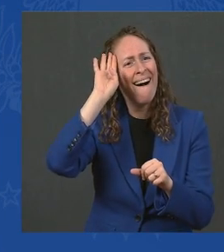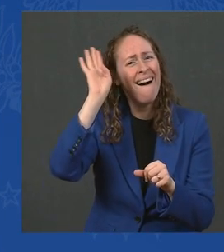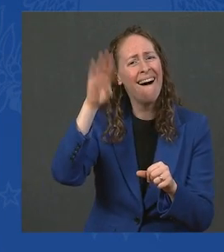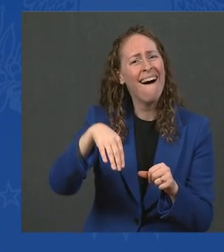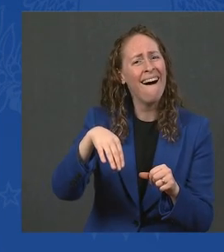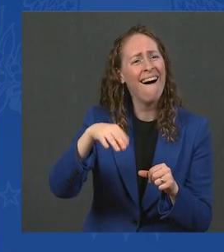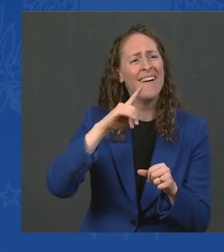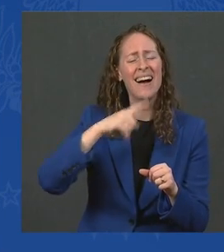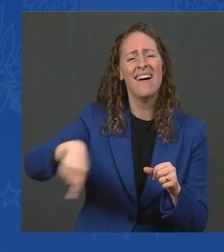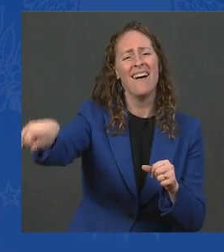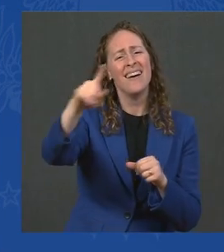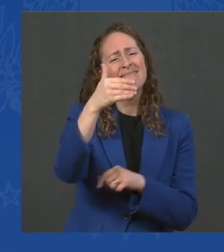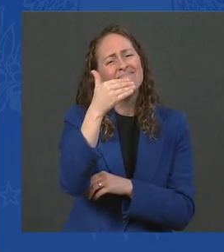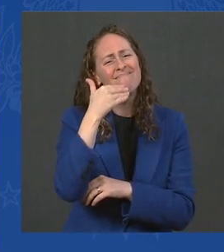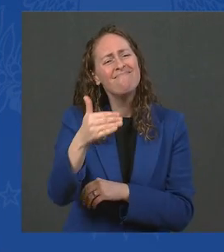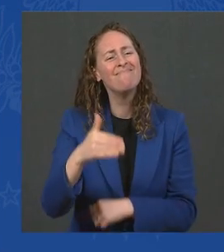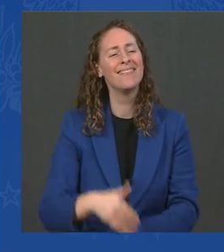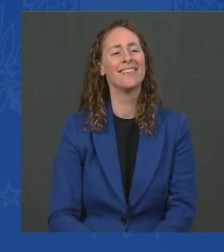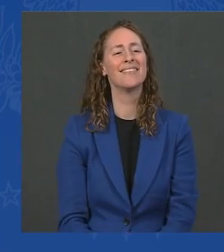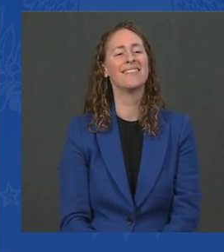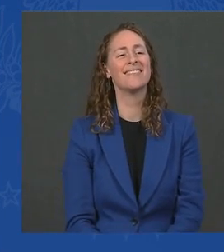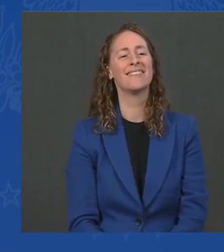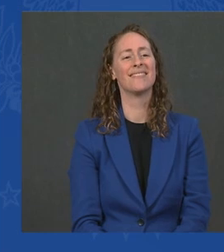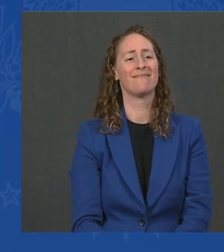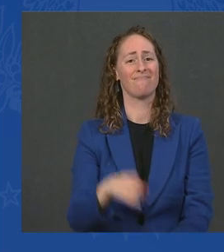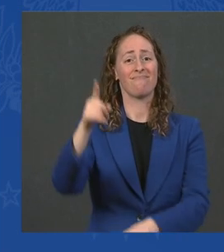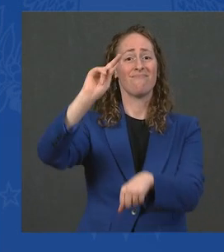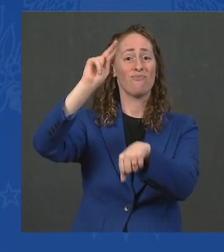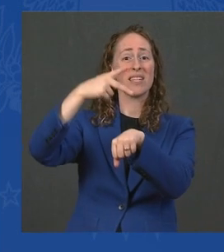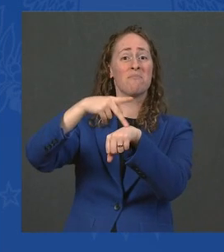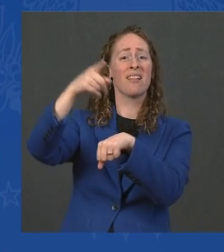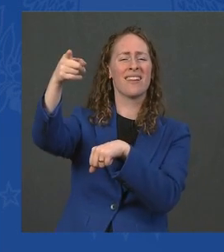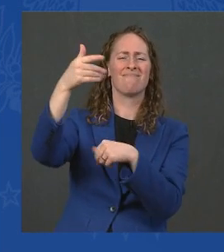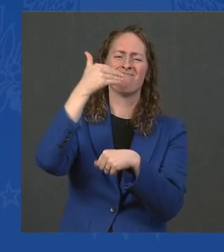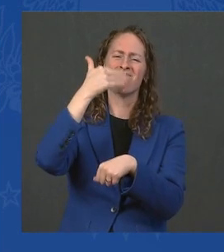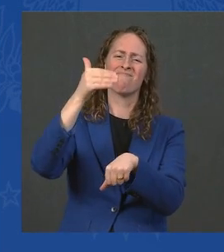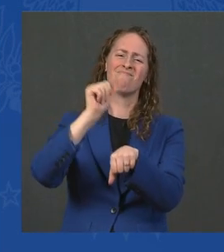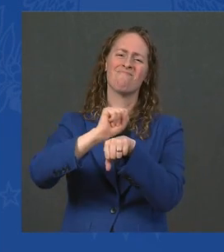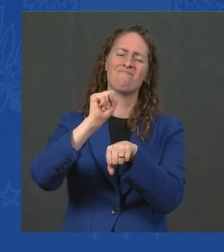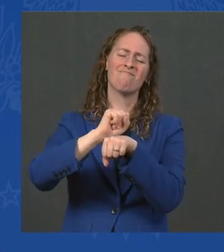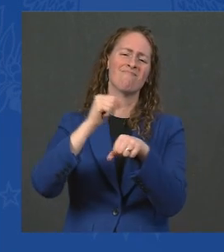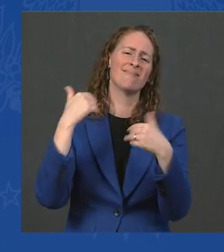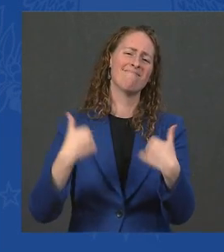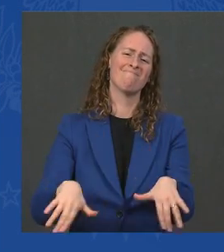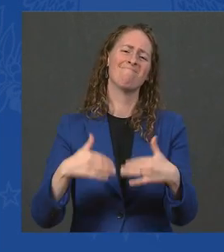And, Principal, this is a -- you've done a great job here. You really have. And I think this is --